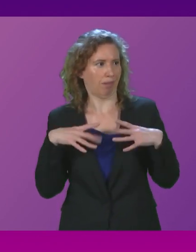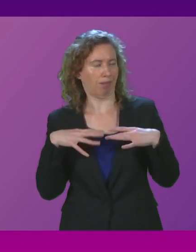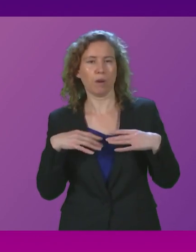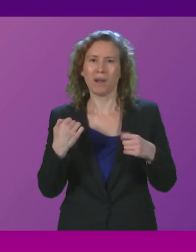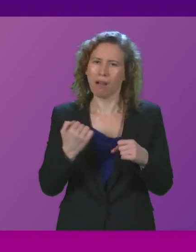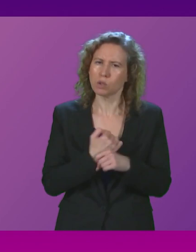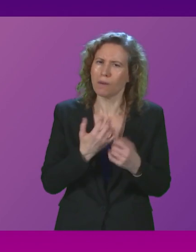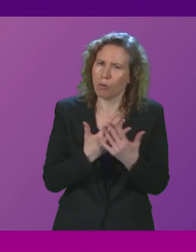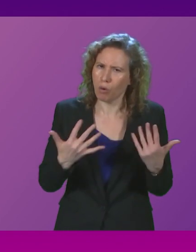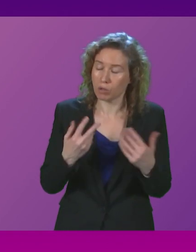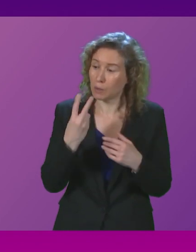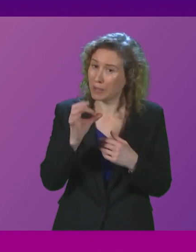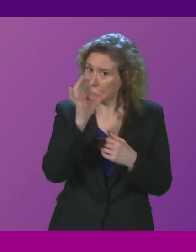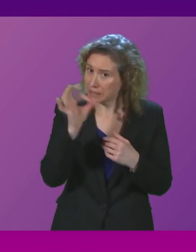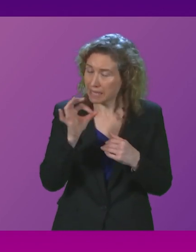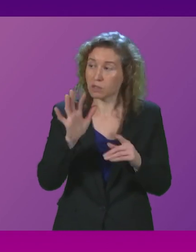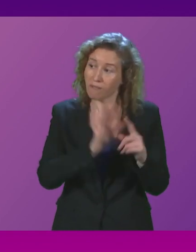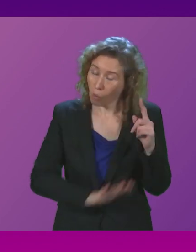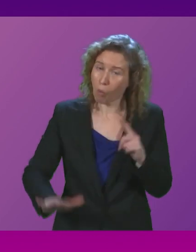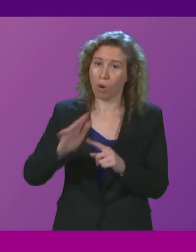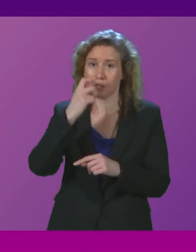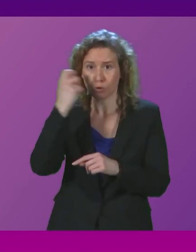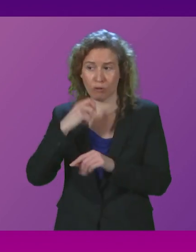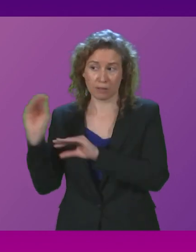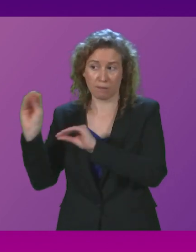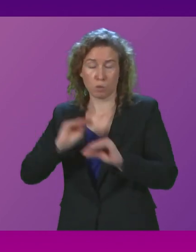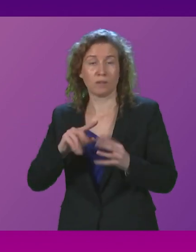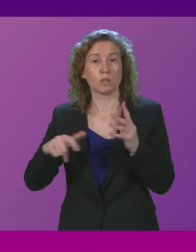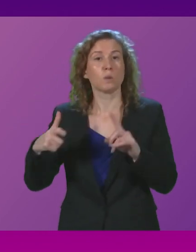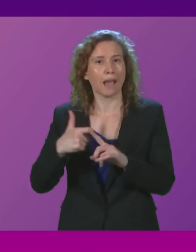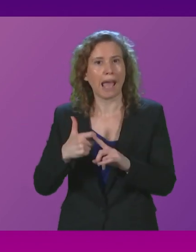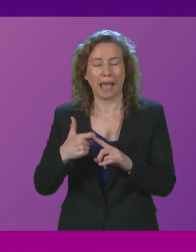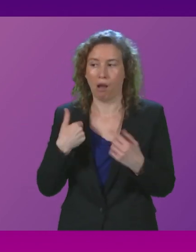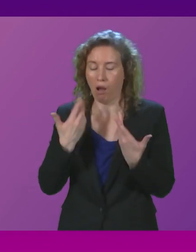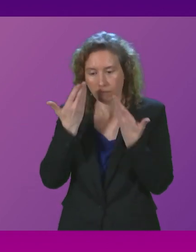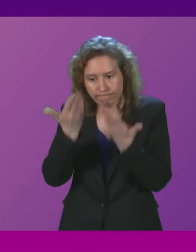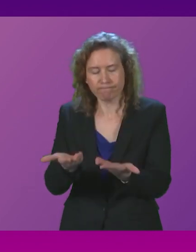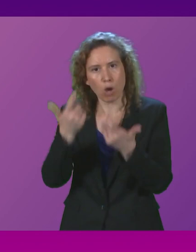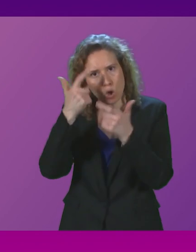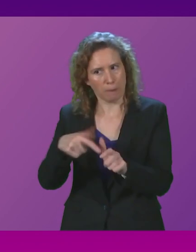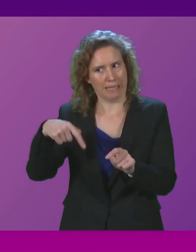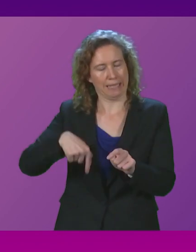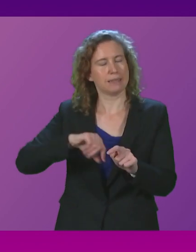Almost 20 per cent of all displaced Ukrainians in the UK are being accommodated in Scotland,